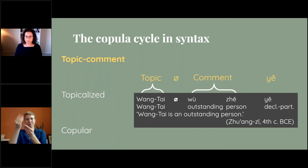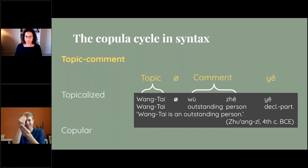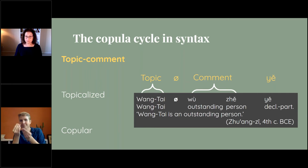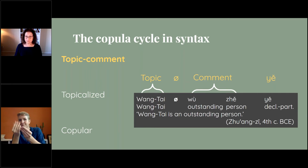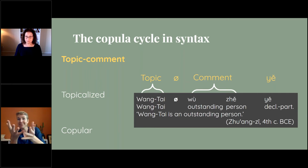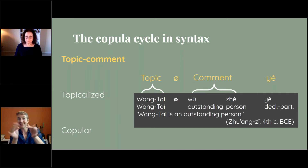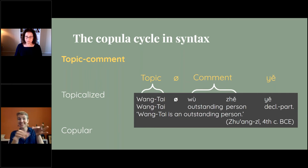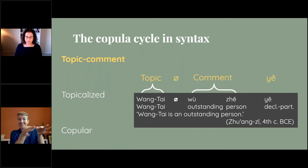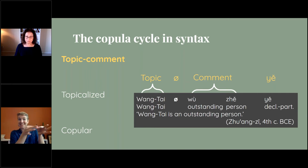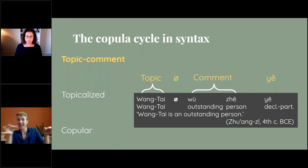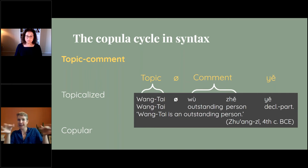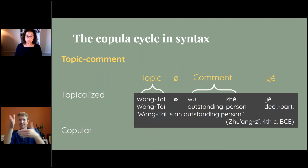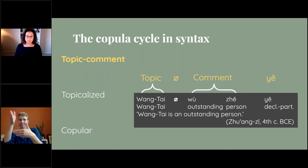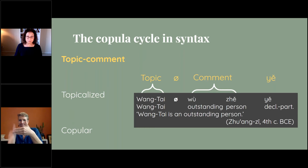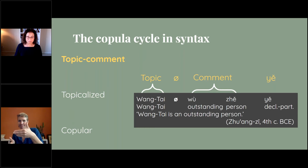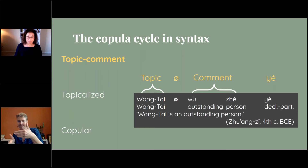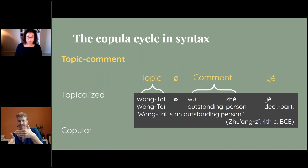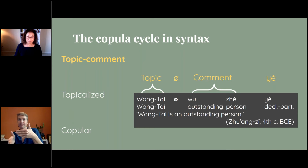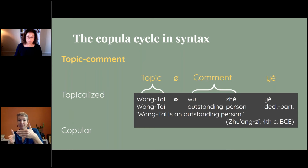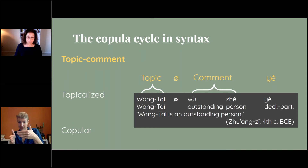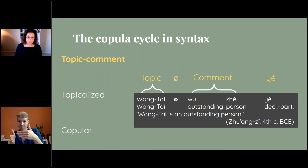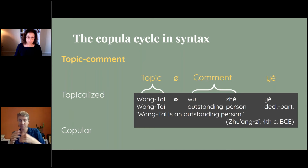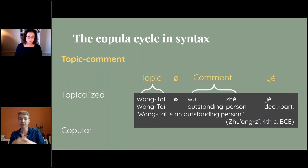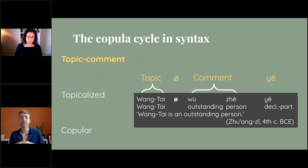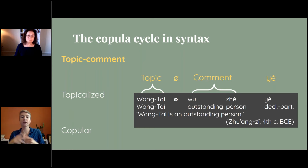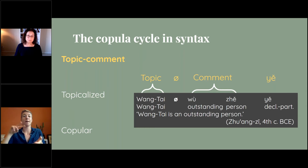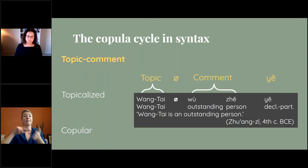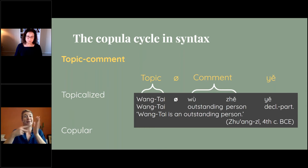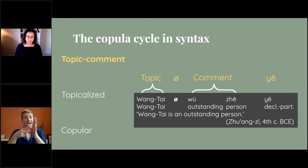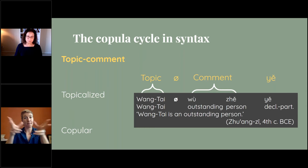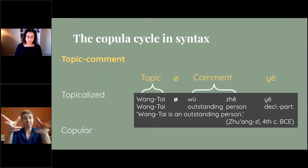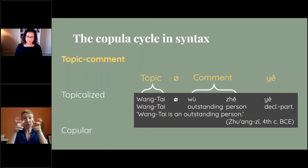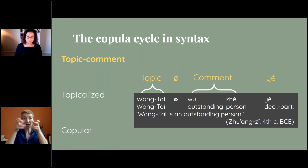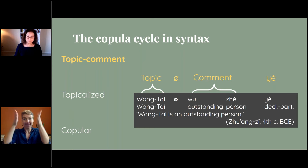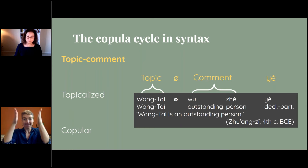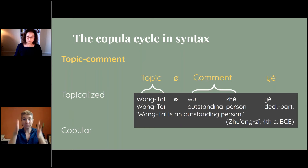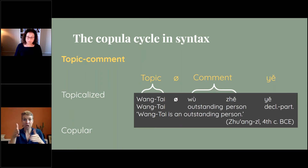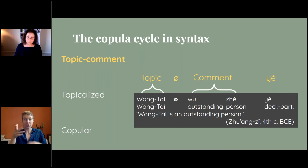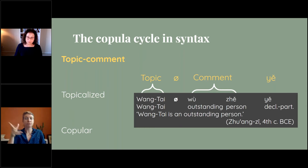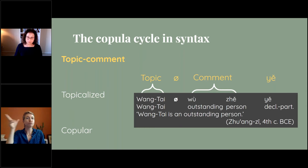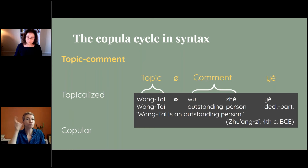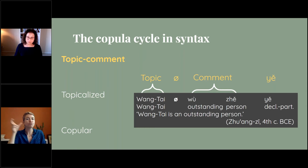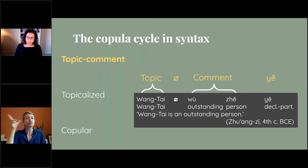So that informs the perceiver that the sentence is complete.